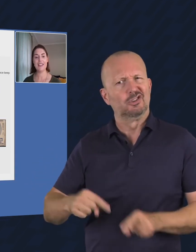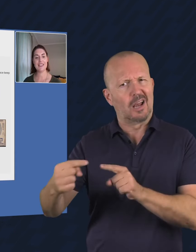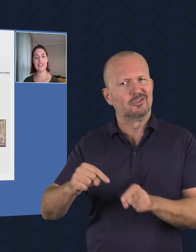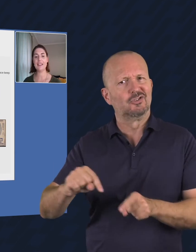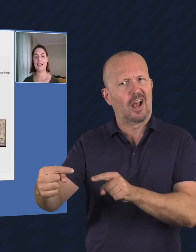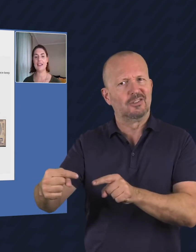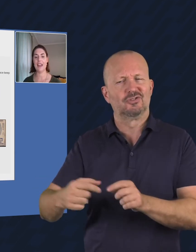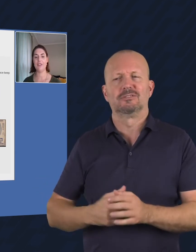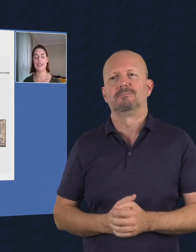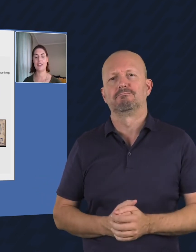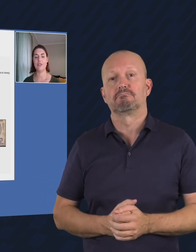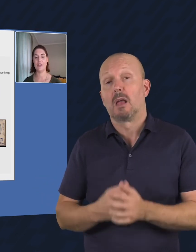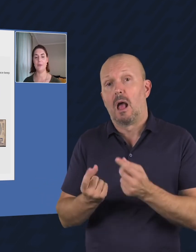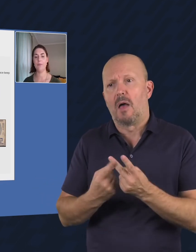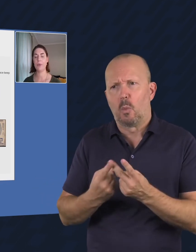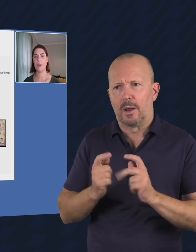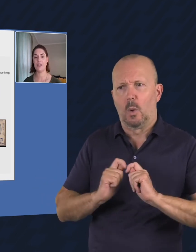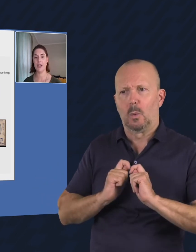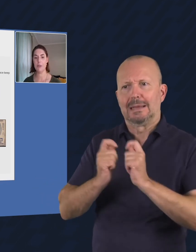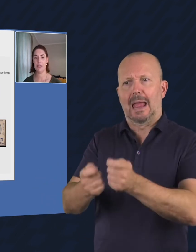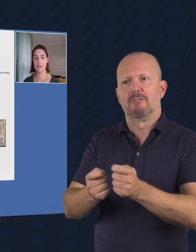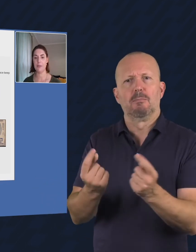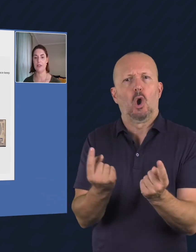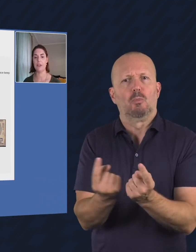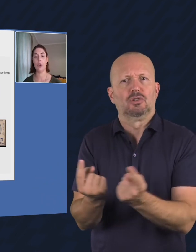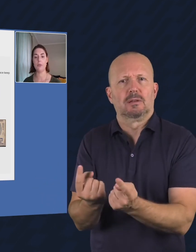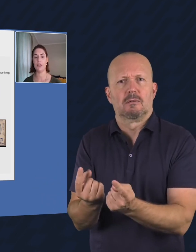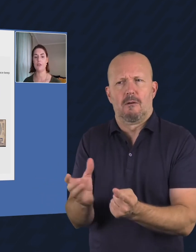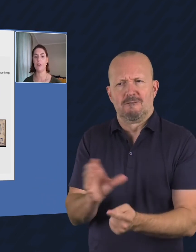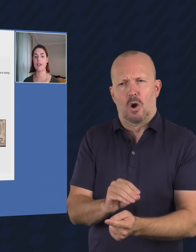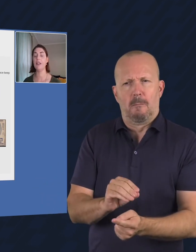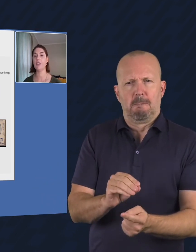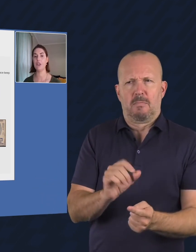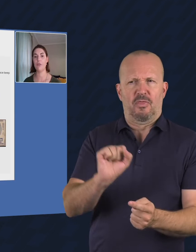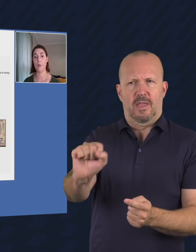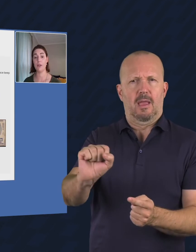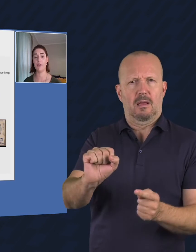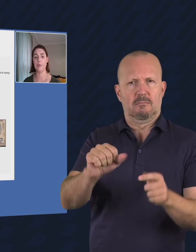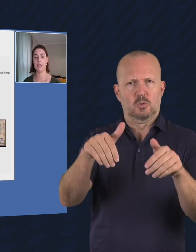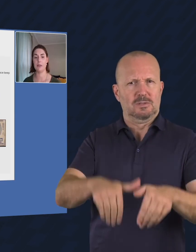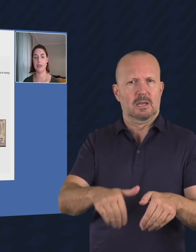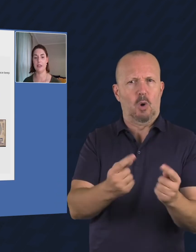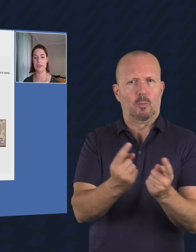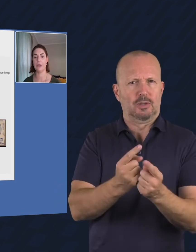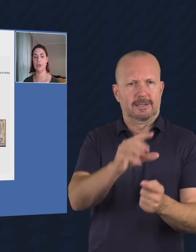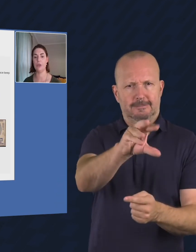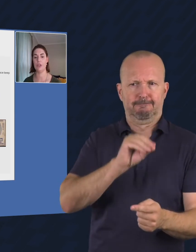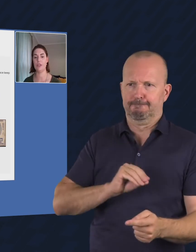In a second lean canvas activity, we assigned participants an object from the collection of one of the participating institutions.